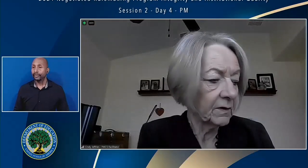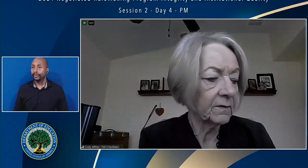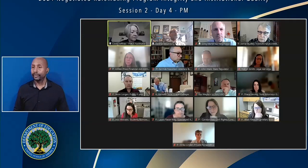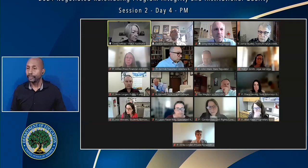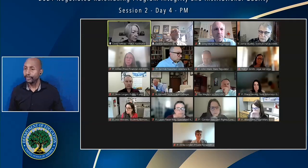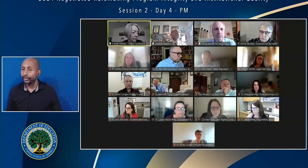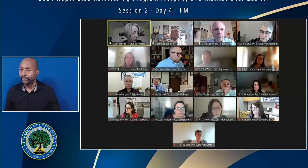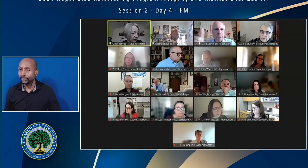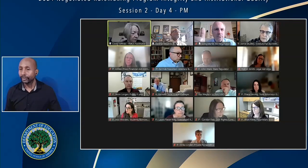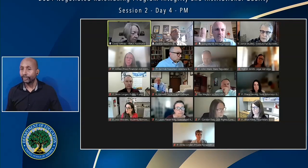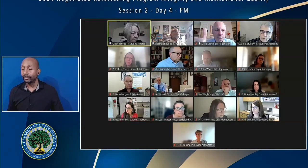could see your thumbs.